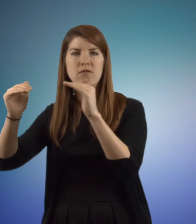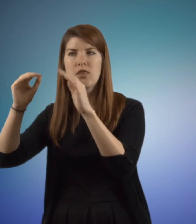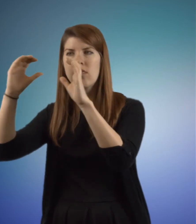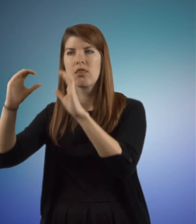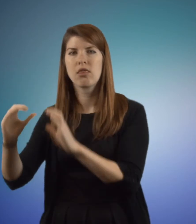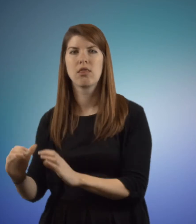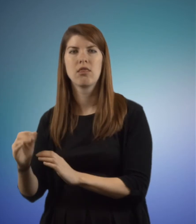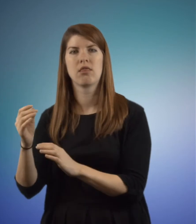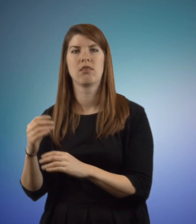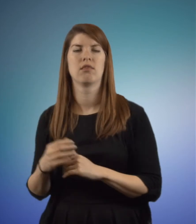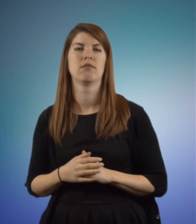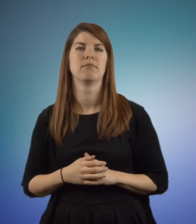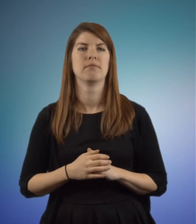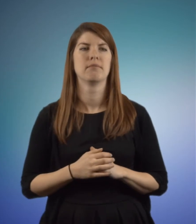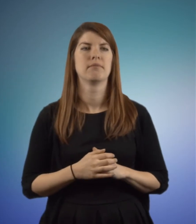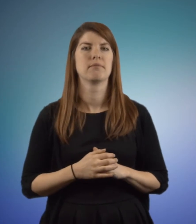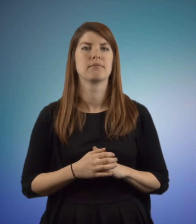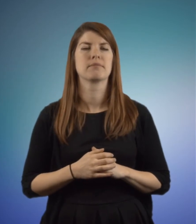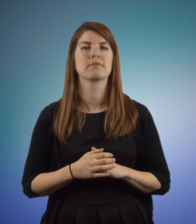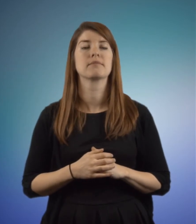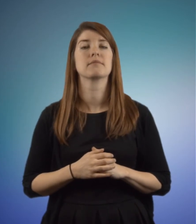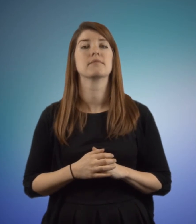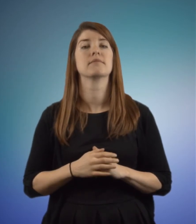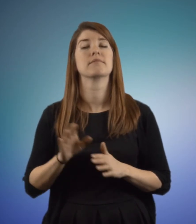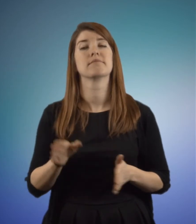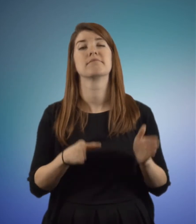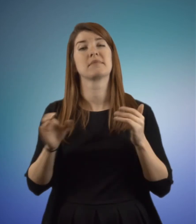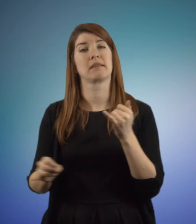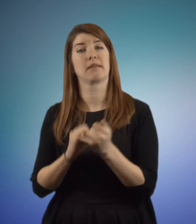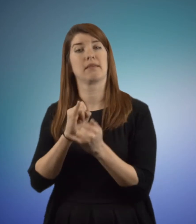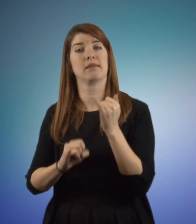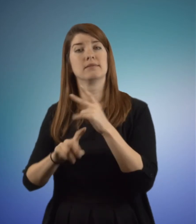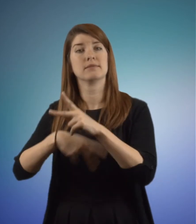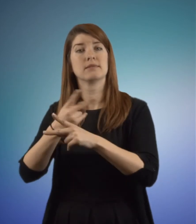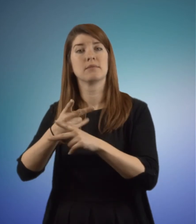The last type of test is a curriculum based measurement.